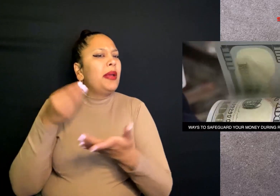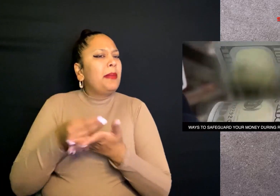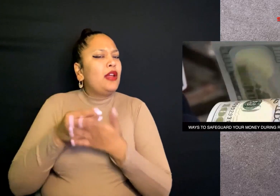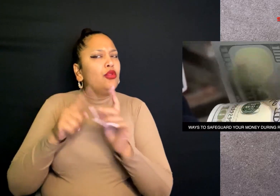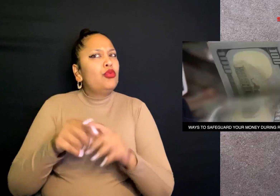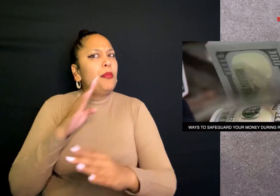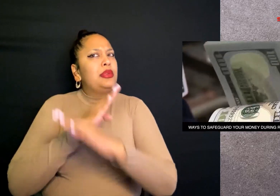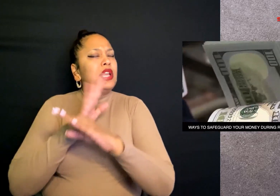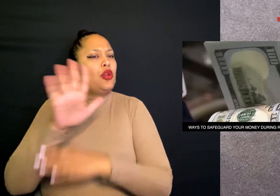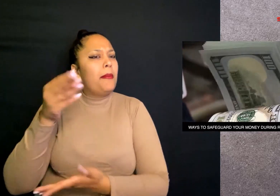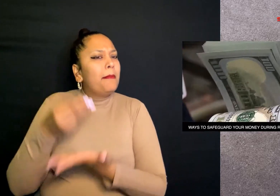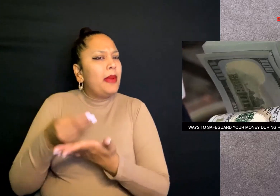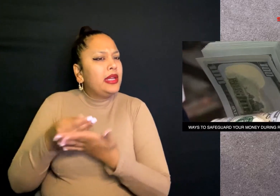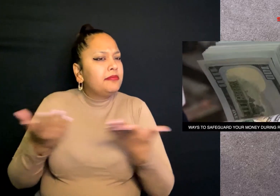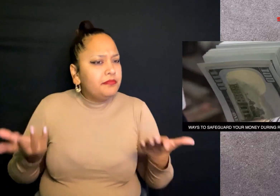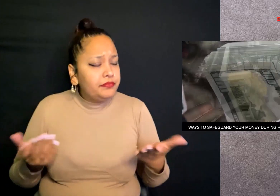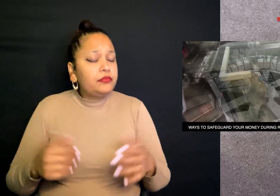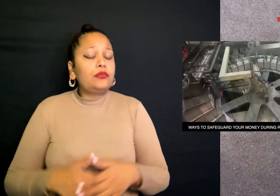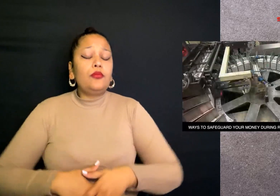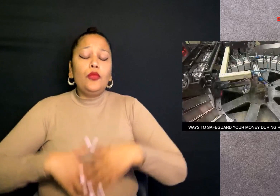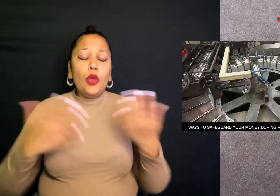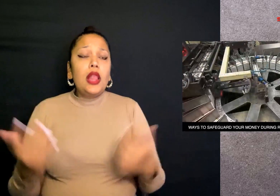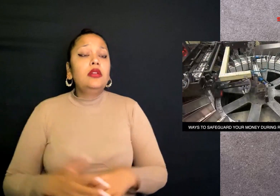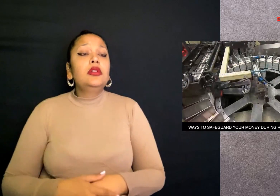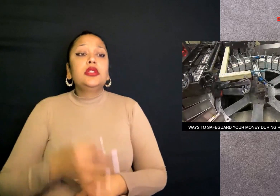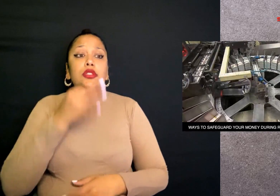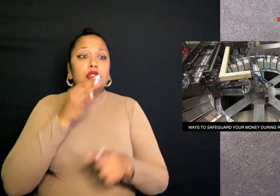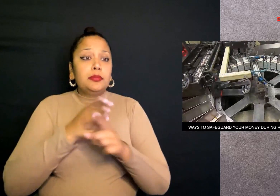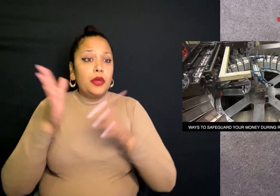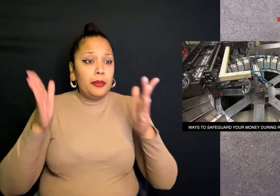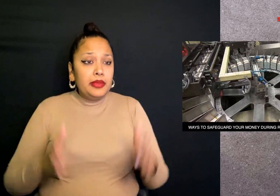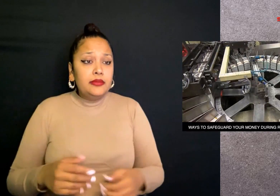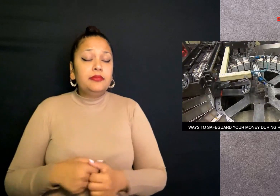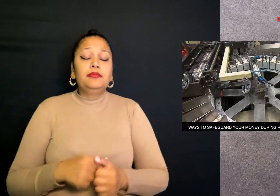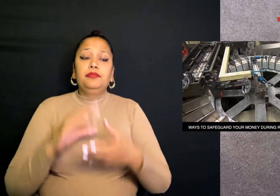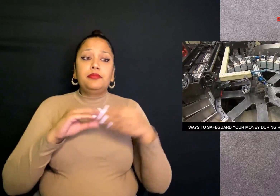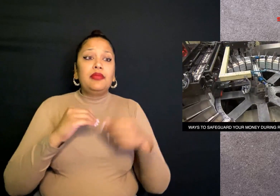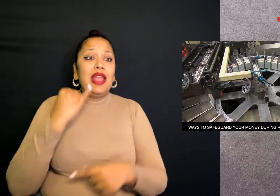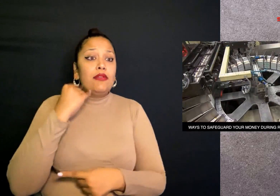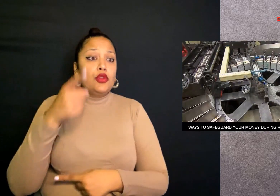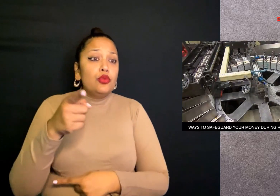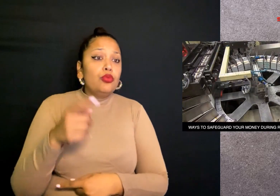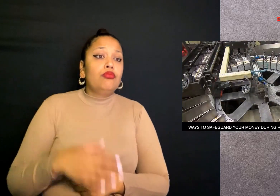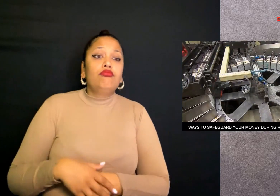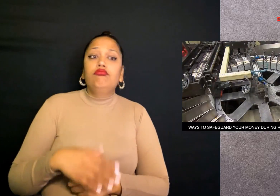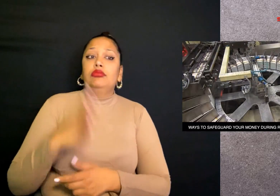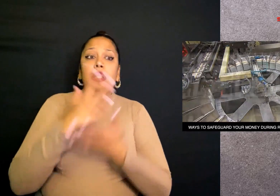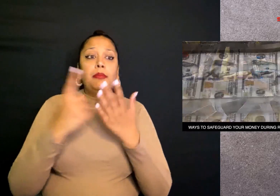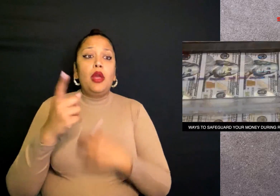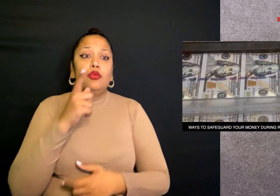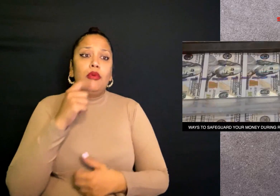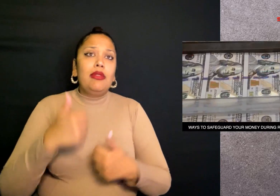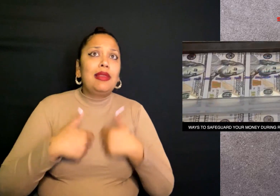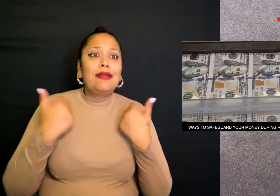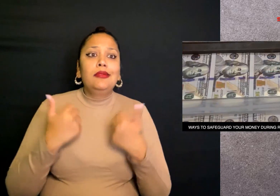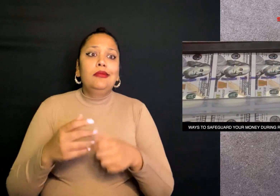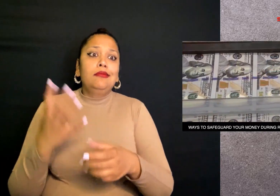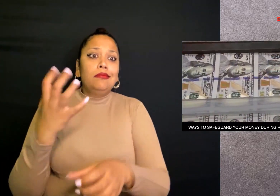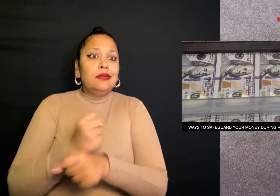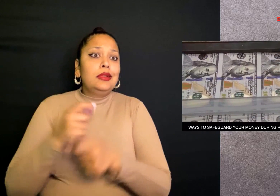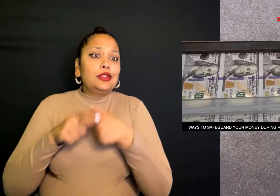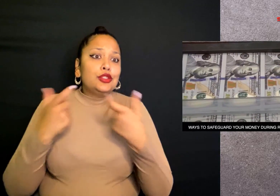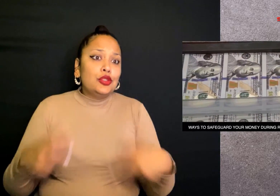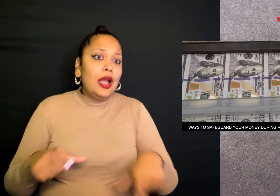student loan debt so what can you do to save and protect your money well experts say if